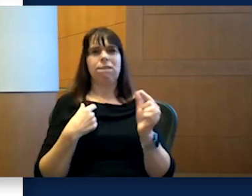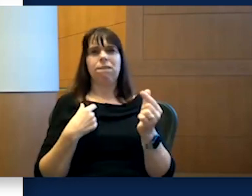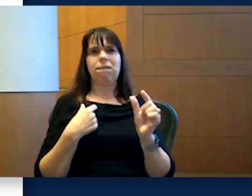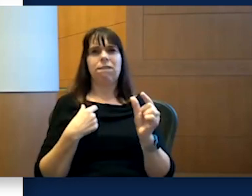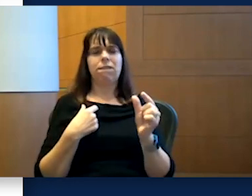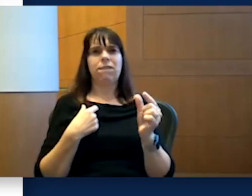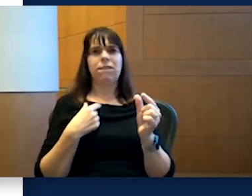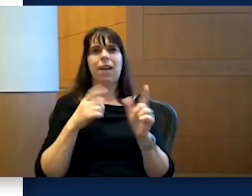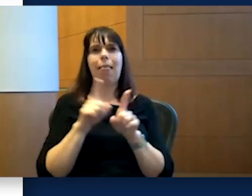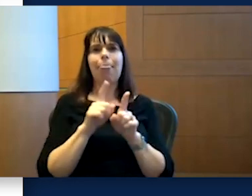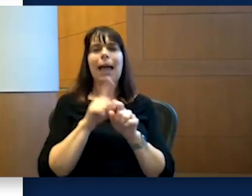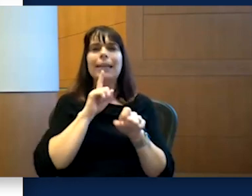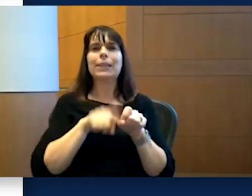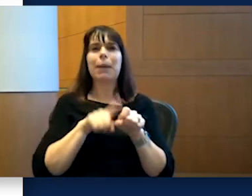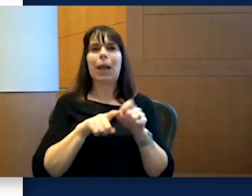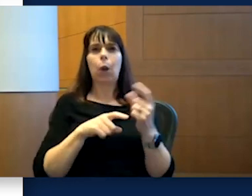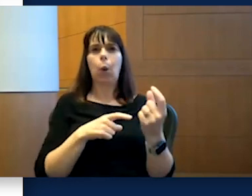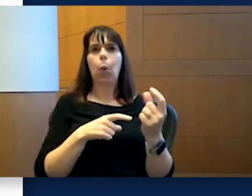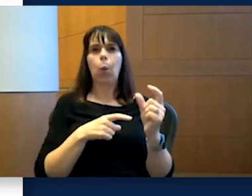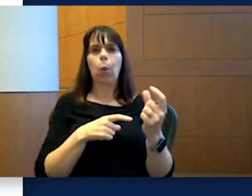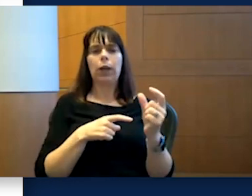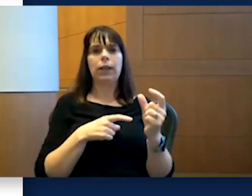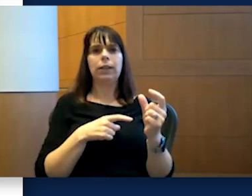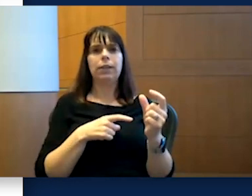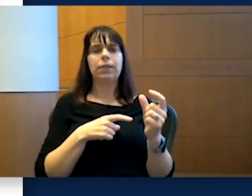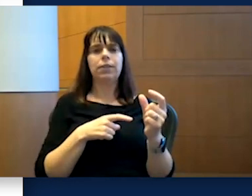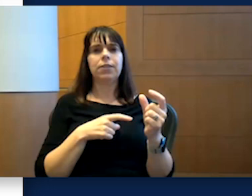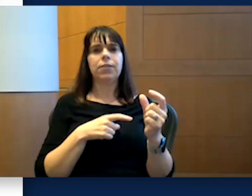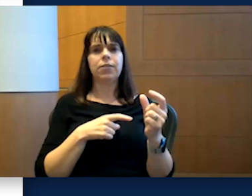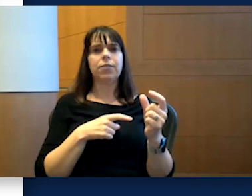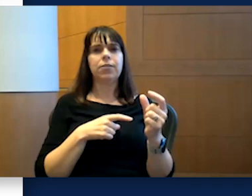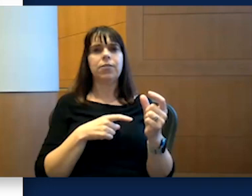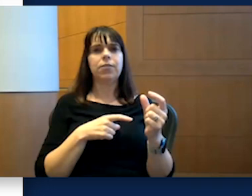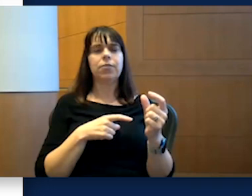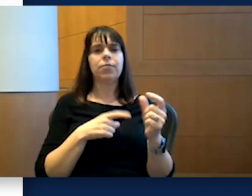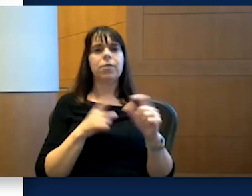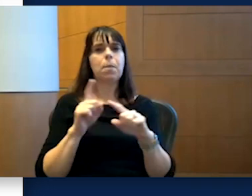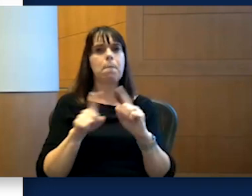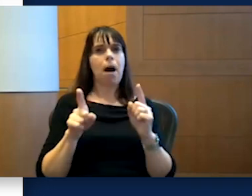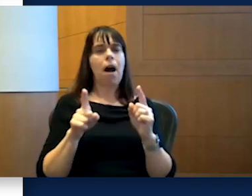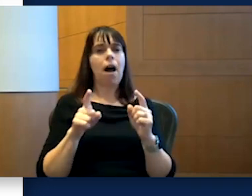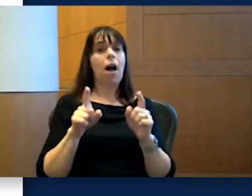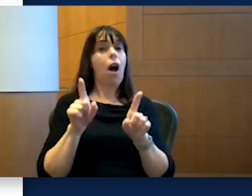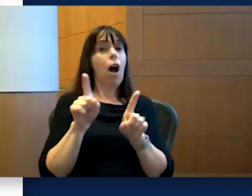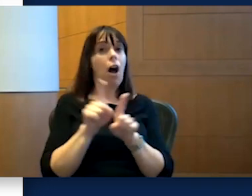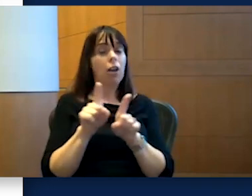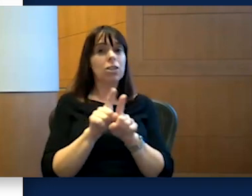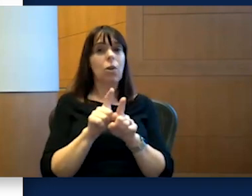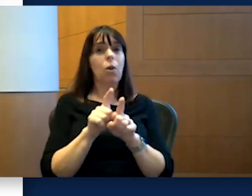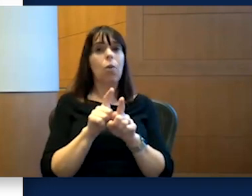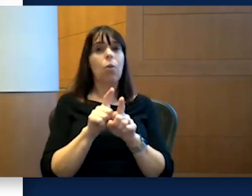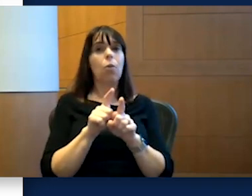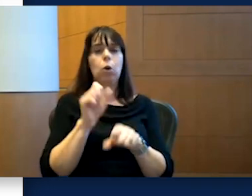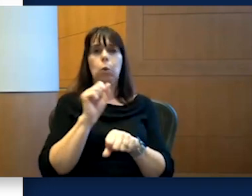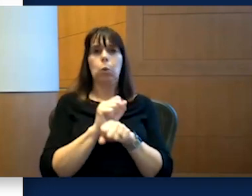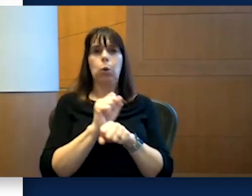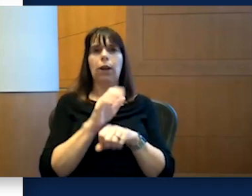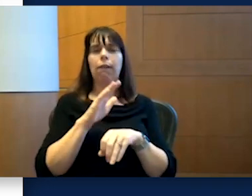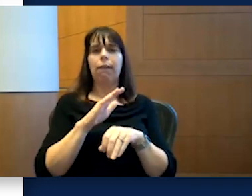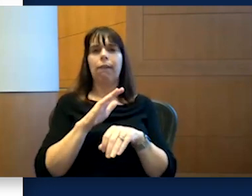But there's also some very exciting work being done with restoration of feeling. You know, skilled motor function requires knowing what you're doing. And one of the tests that they've been running with this is to have people try -- I think they're holding a little cherry tomato there. But they've also been working on systems where they can give people like a bing cherry and have them try to pull the stem off.